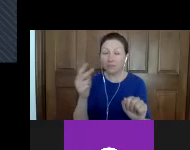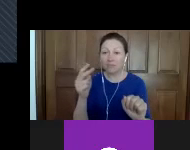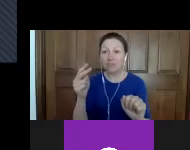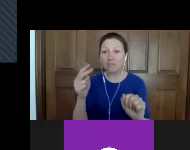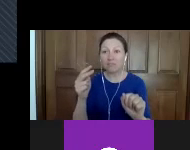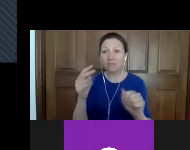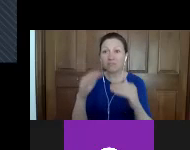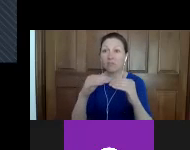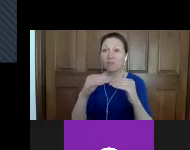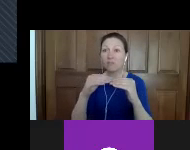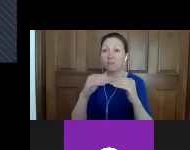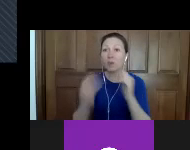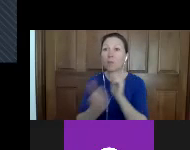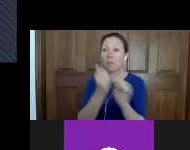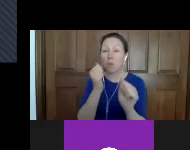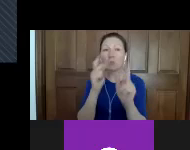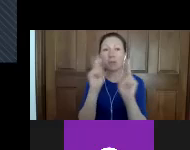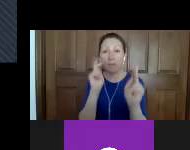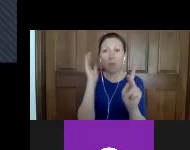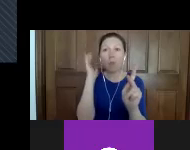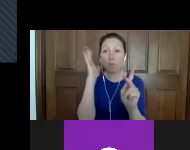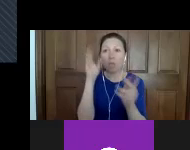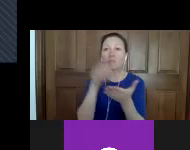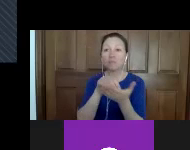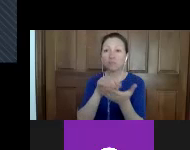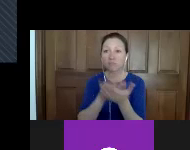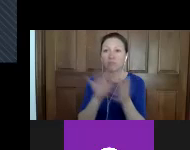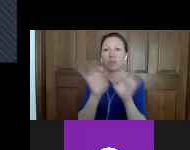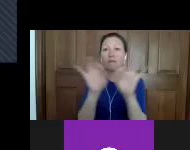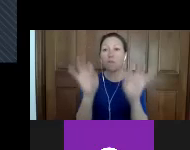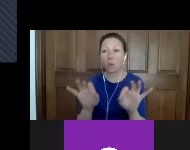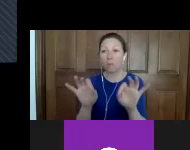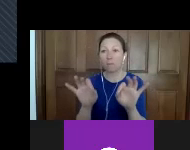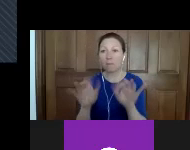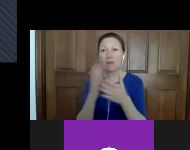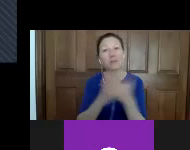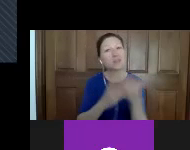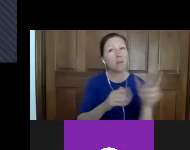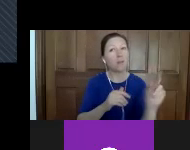quarters, are filling out this form. But a quarter of you aren't. I think it is important